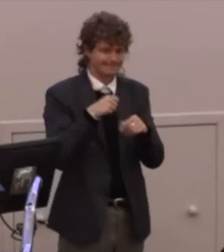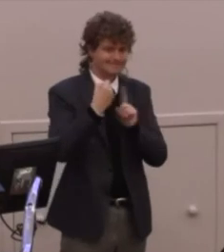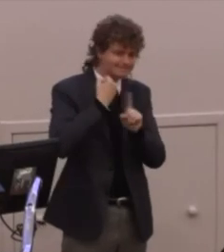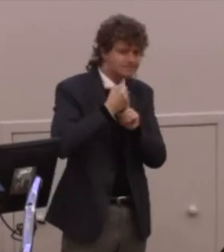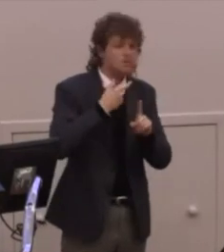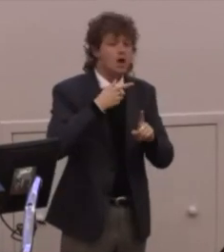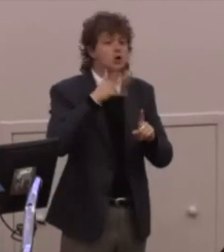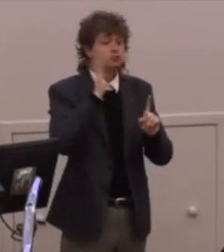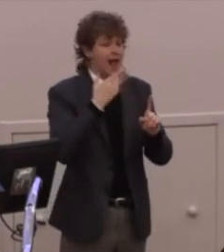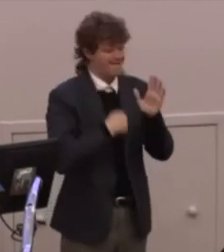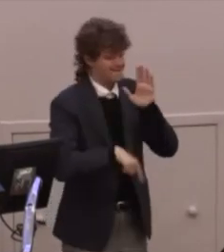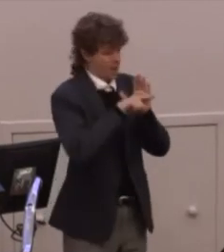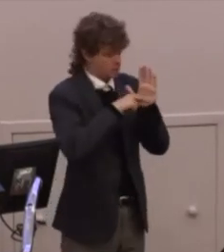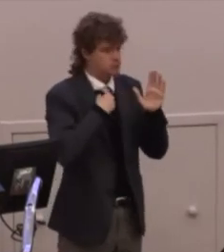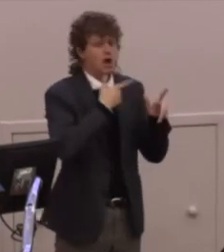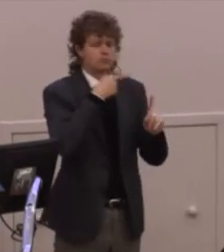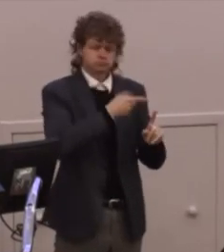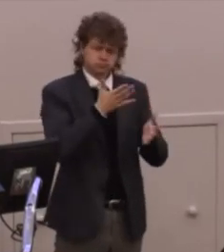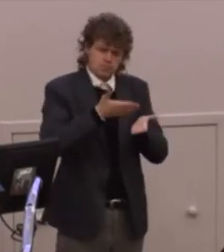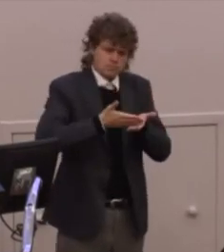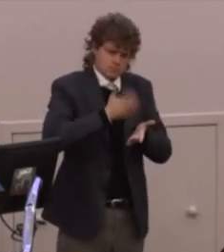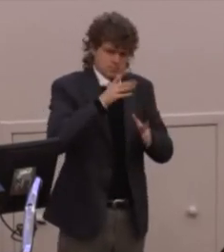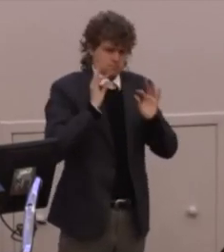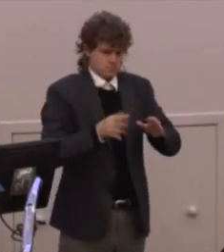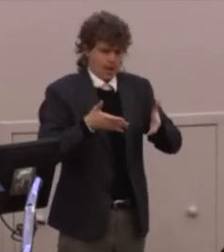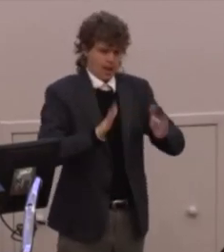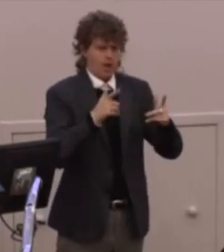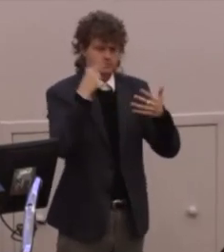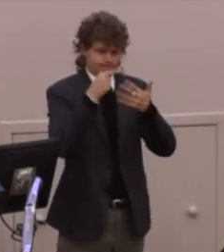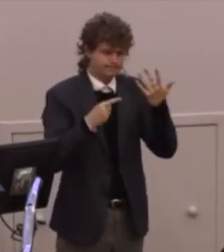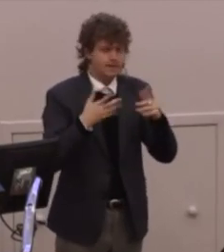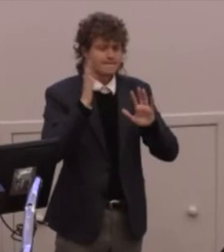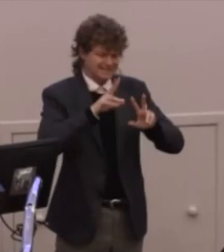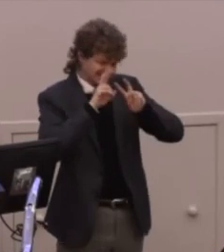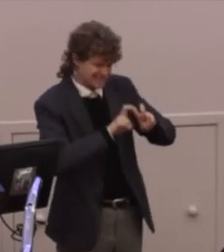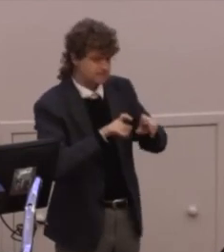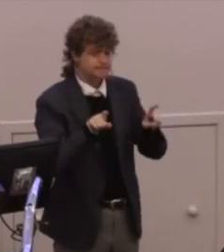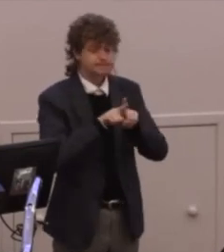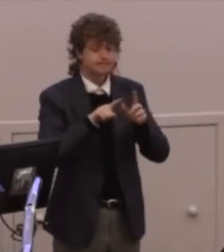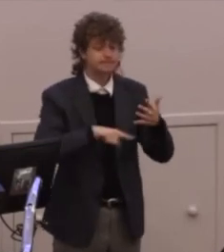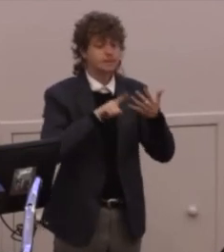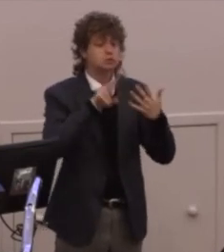and harassment she faced are investigated. Article 22, respect for privacy. She should